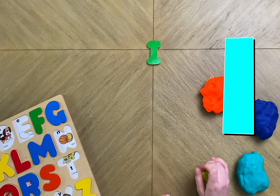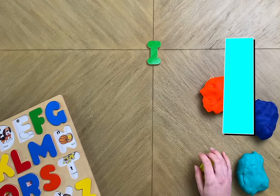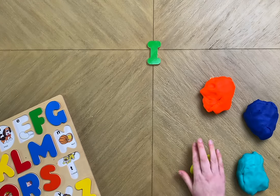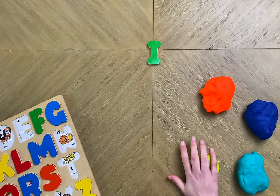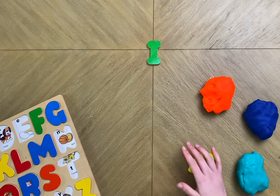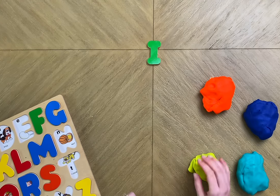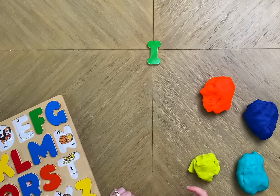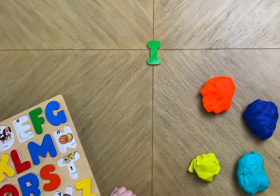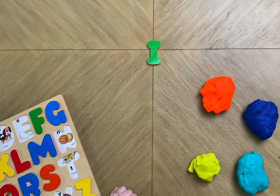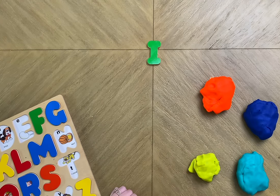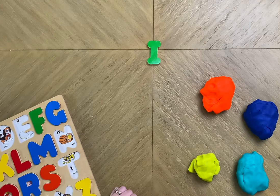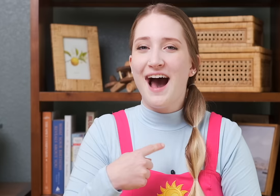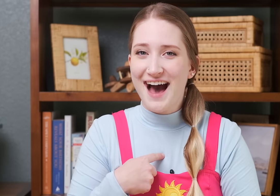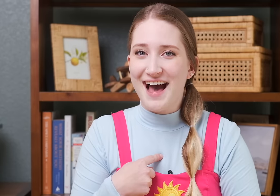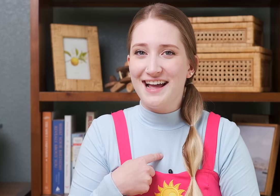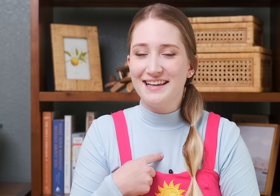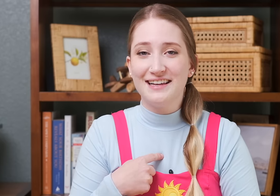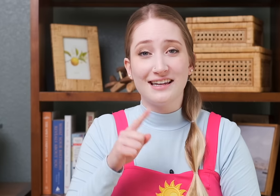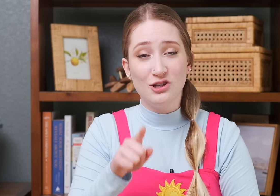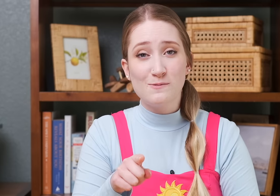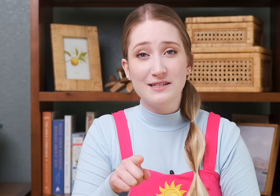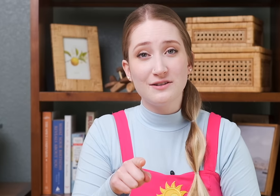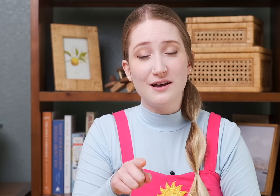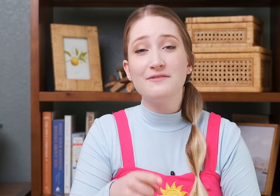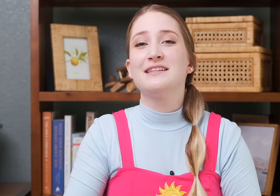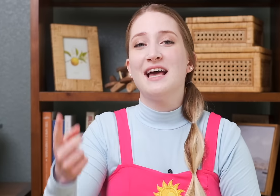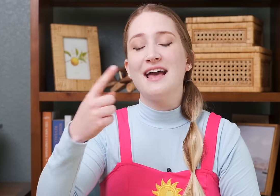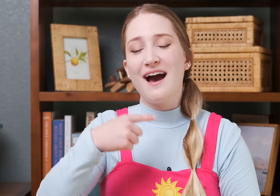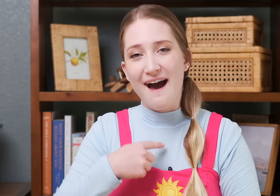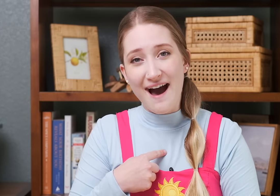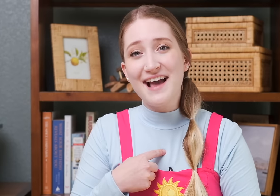I. Can you point to yourself and say I?